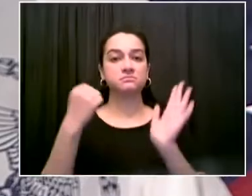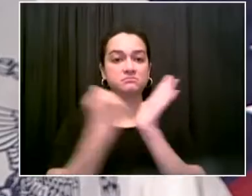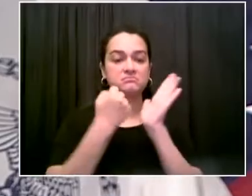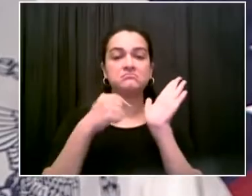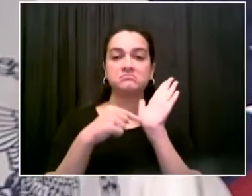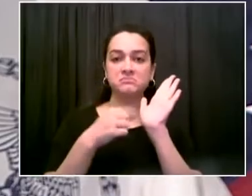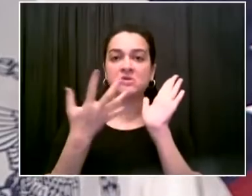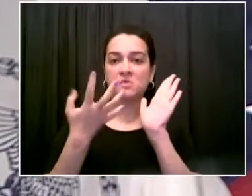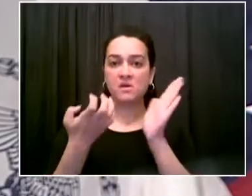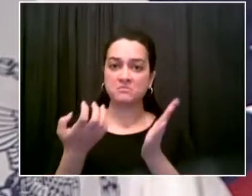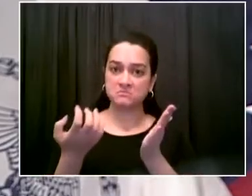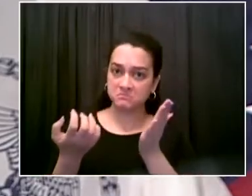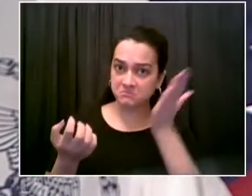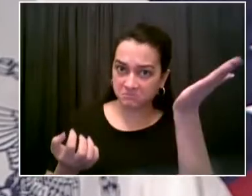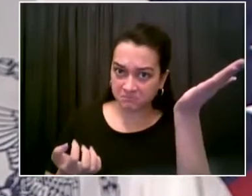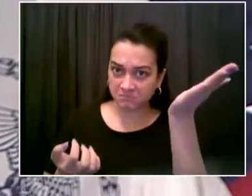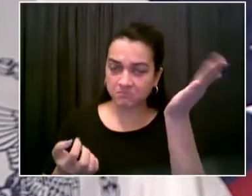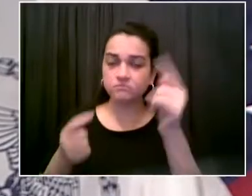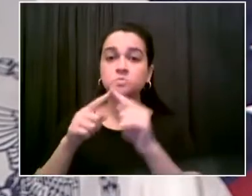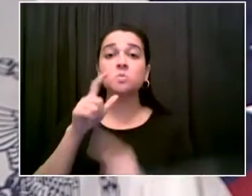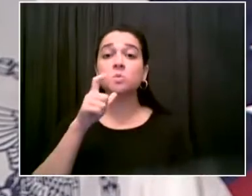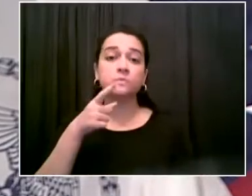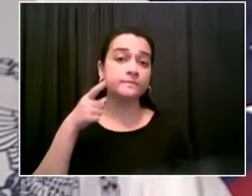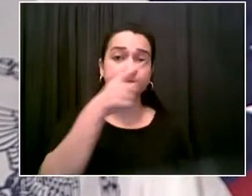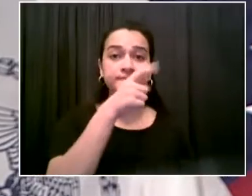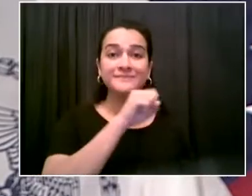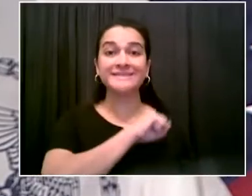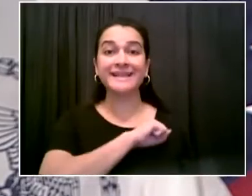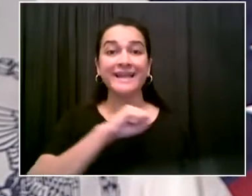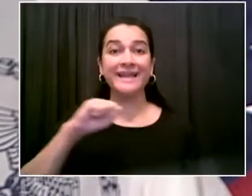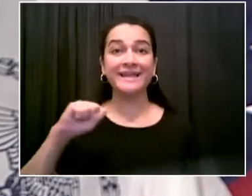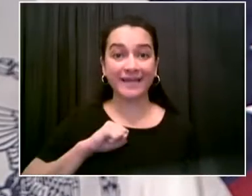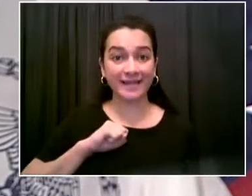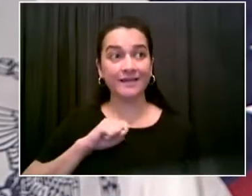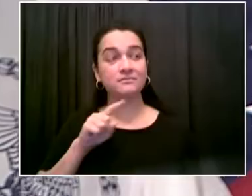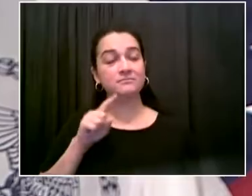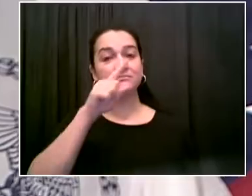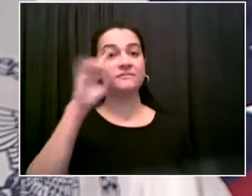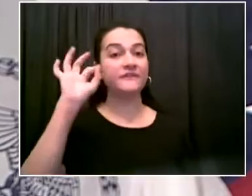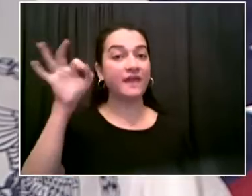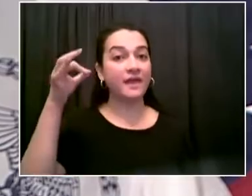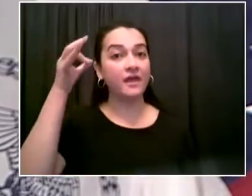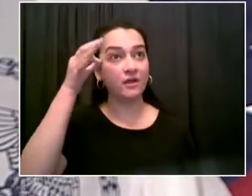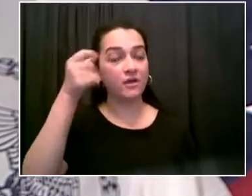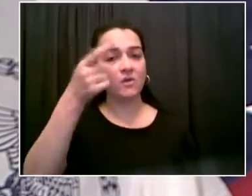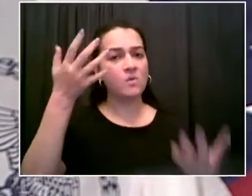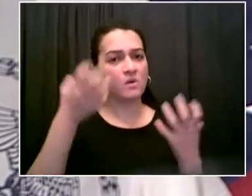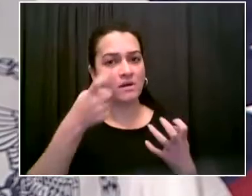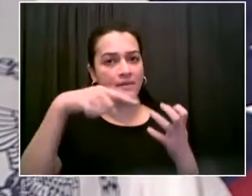GEORGE FLOYD IN ACTION. EVERY DAY IN THE CITY MORE REFORM